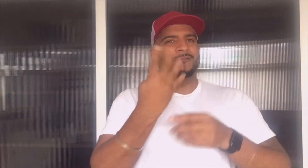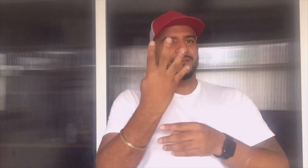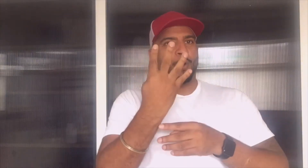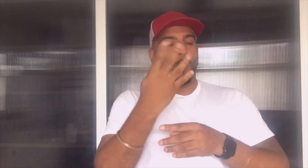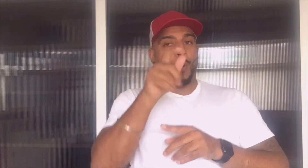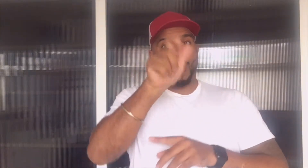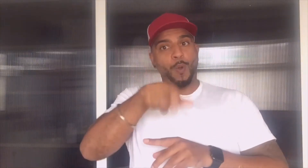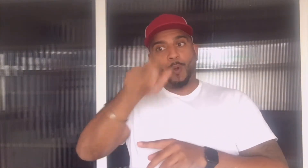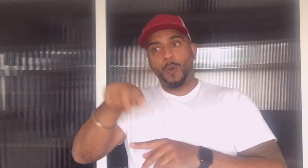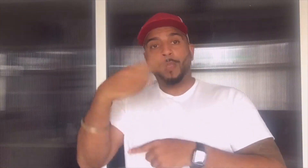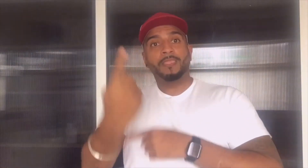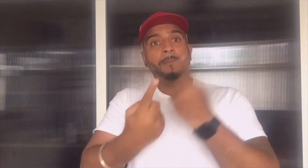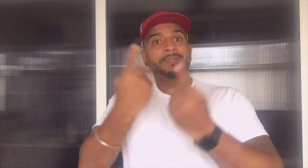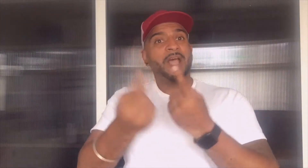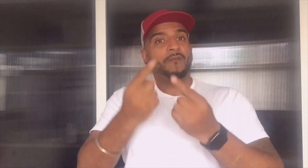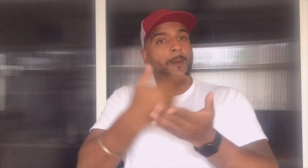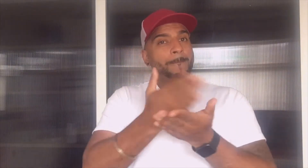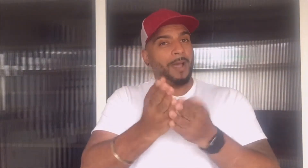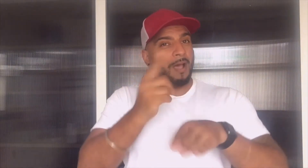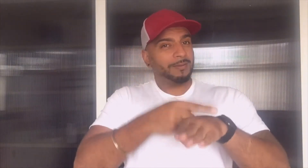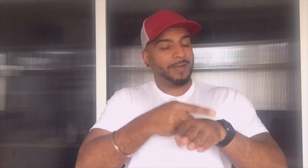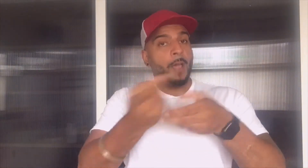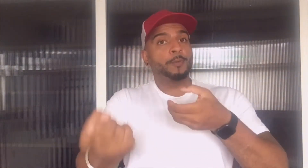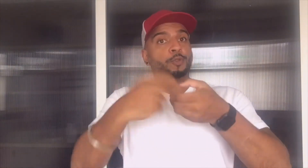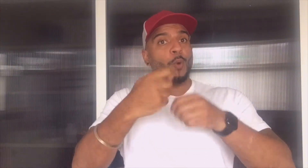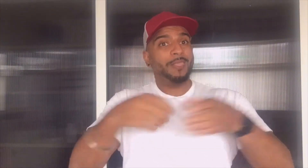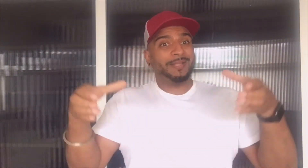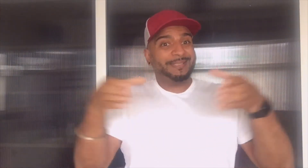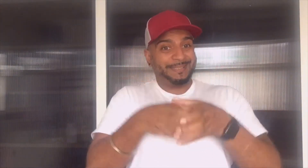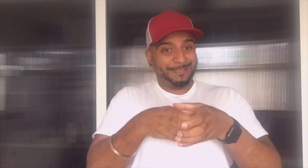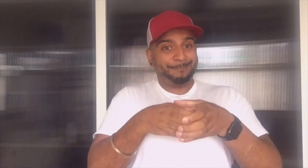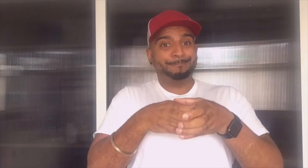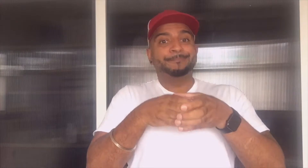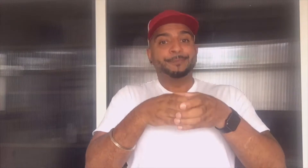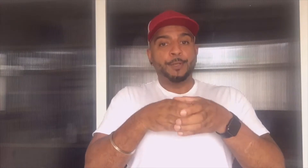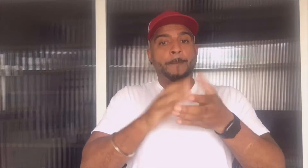You will be working part time within a small team of four part time staff,